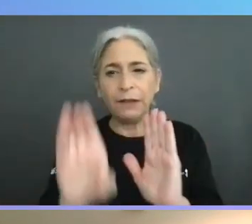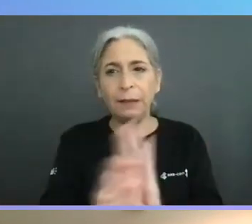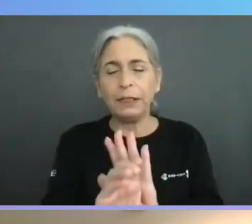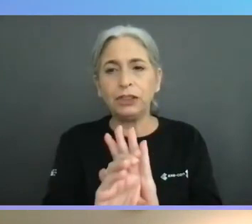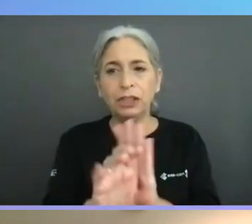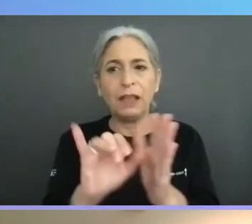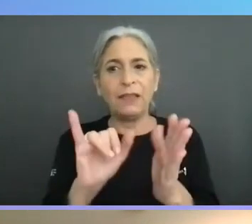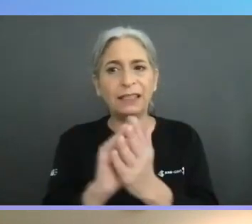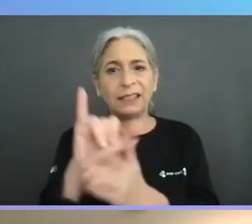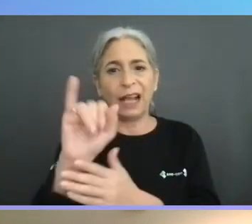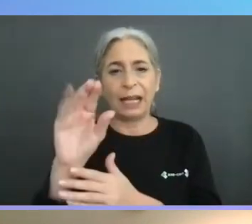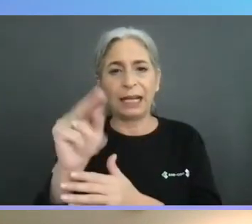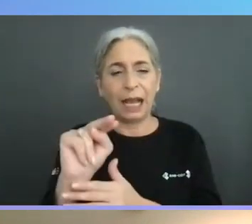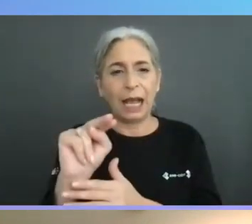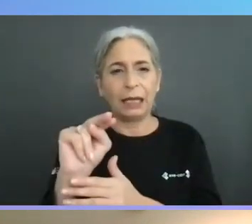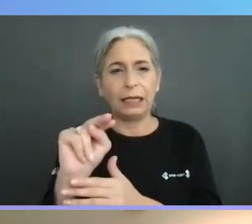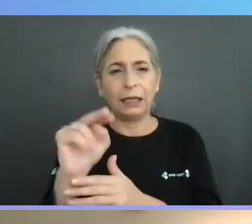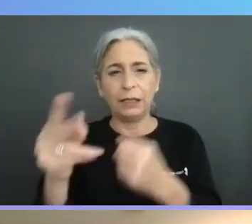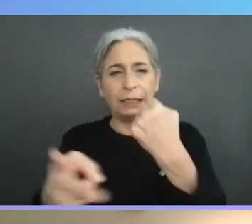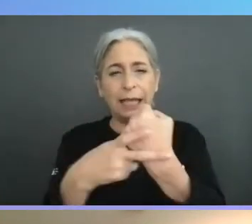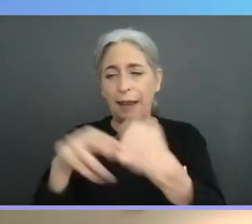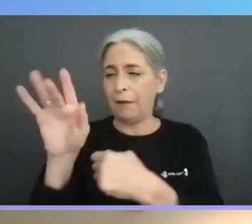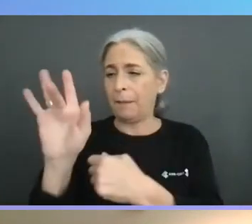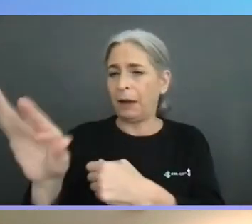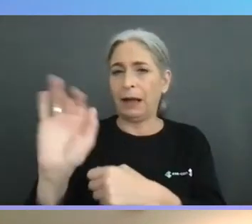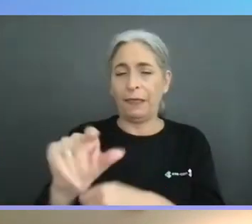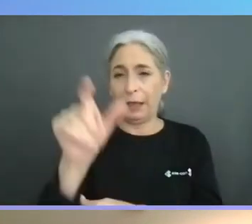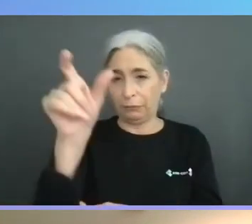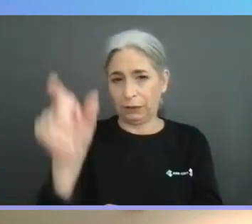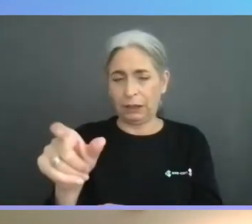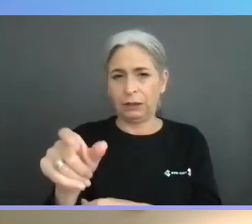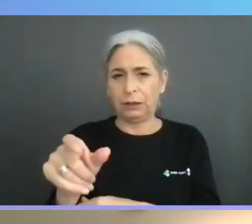The save button is on the slide. Uh, a motive clues detailed like